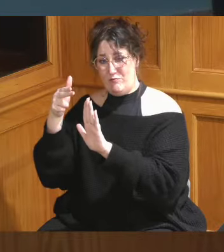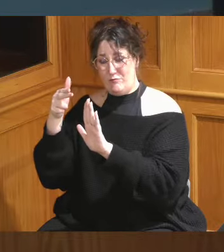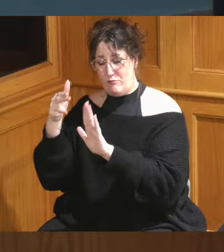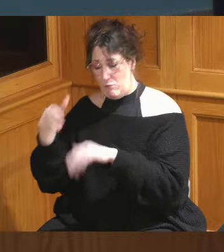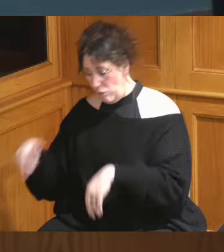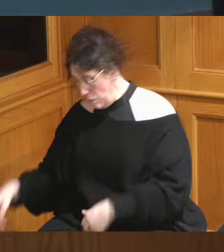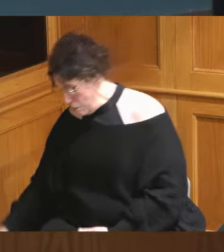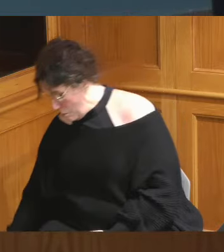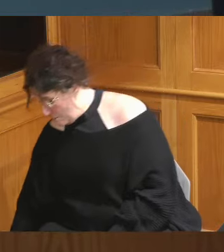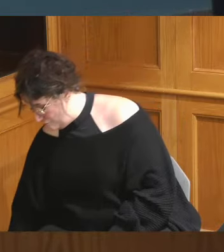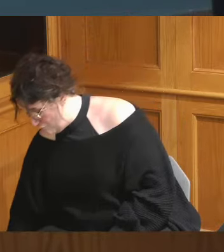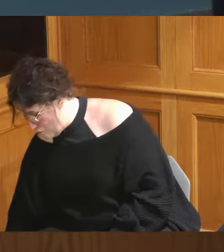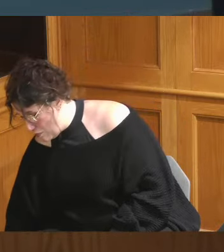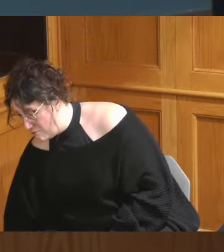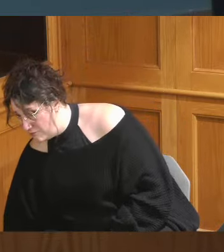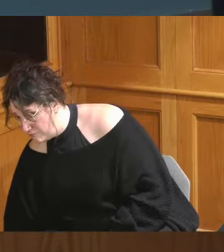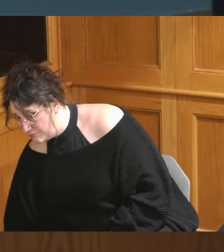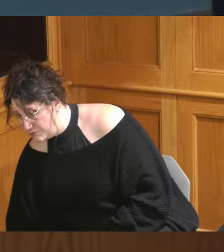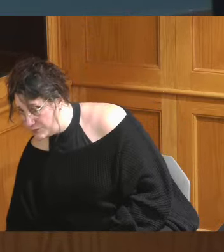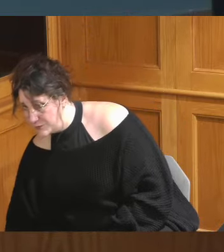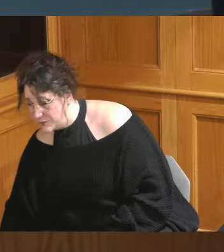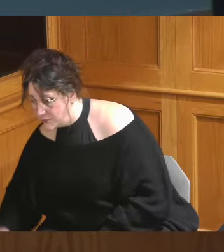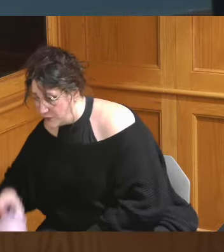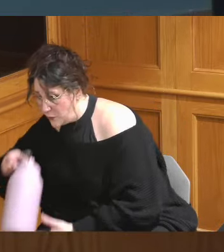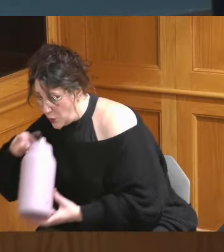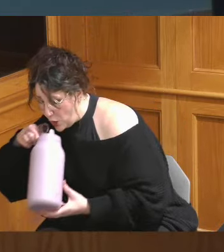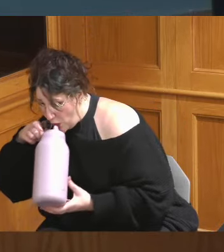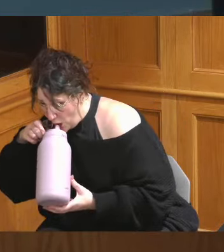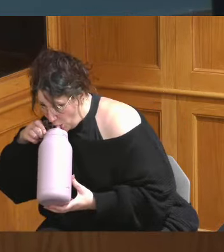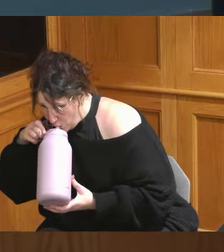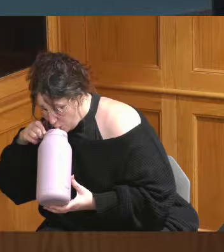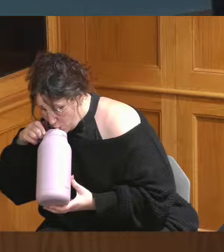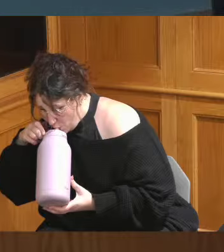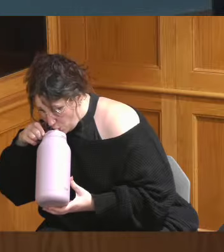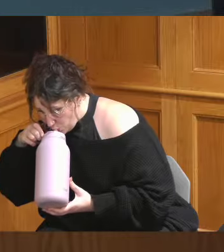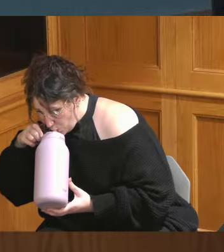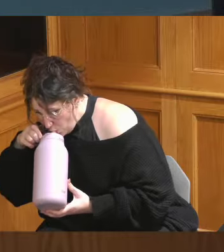will be evaluated every year. So, these are not ongoing expenses. we couldn't build them into the